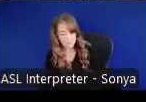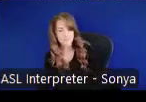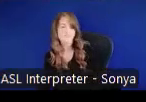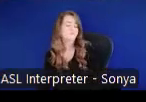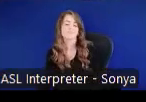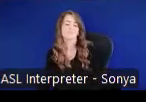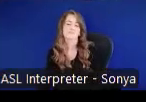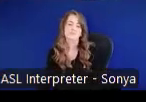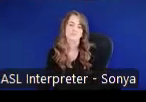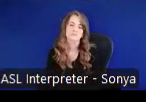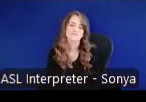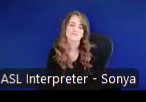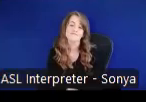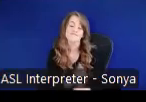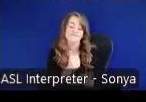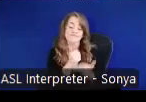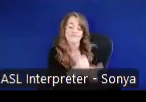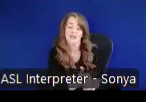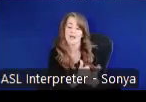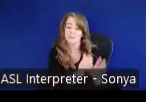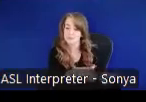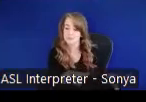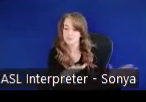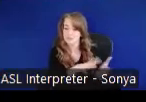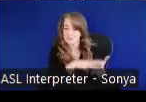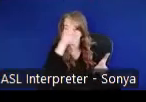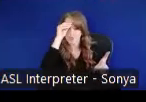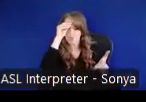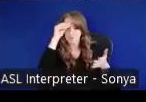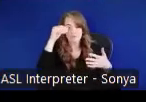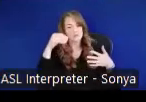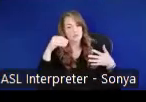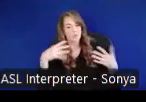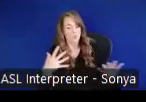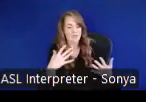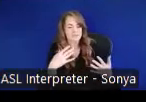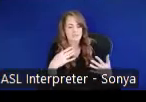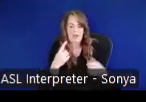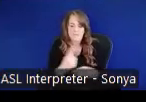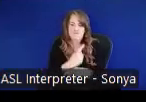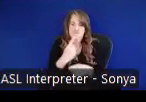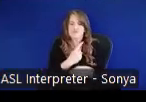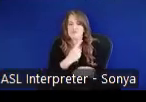them to learn what behaviors are desired in the context of the home.